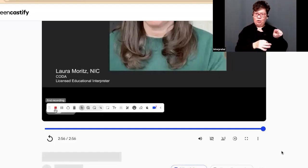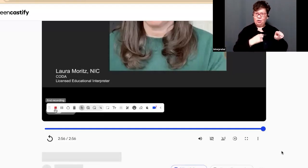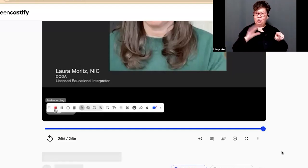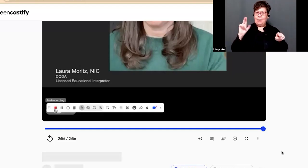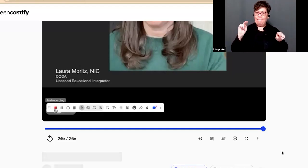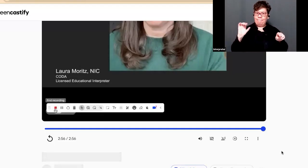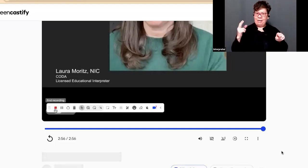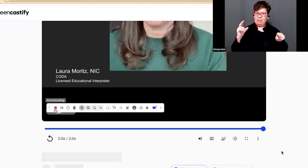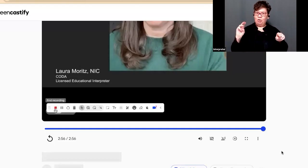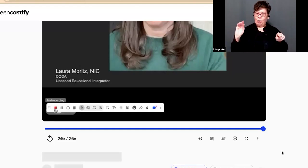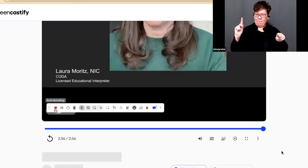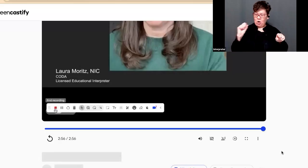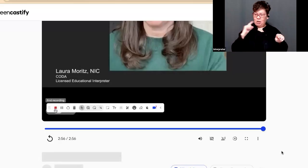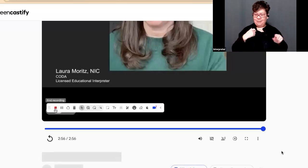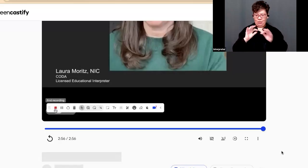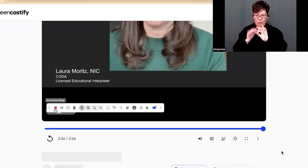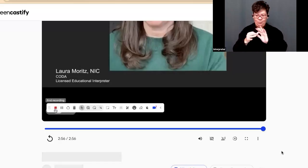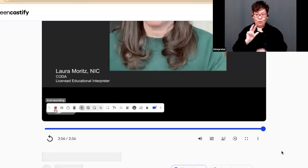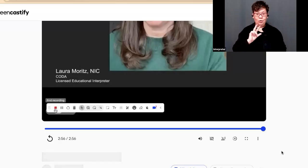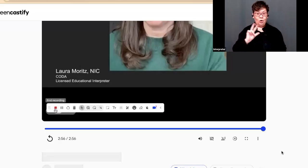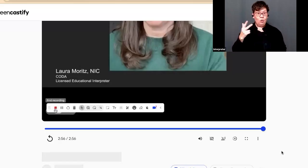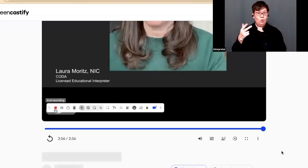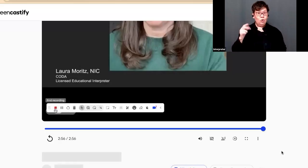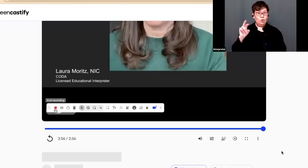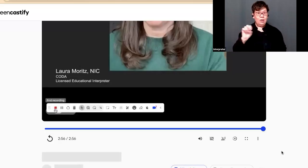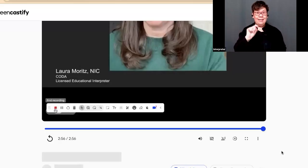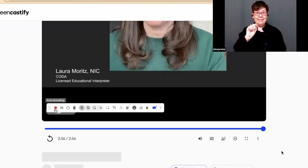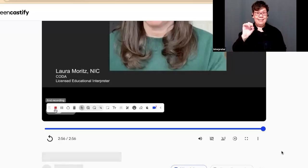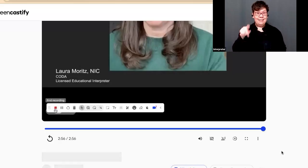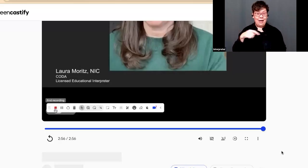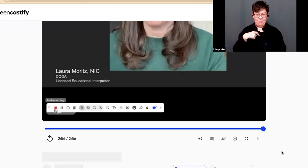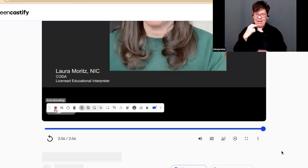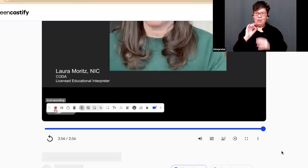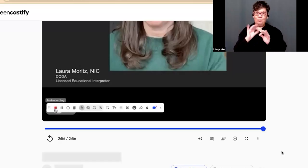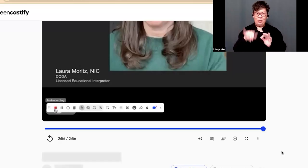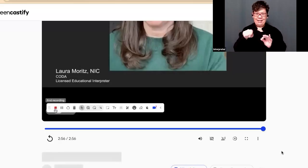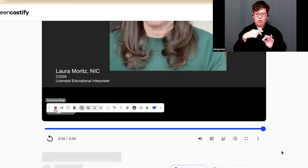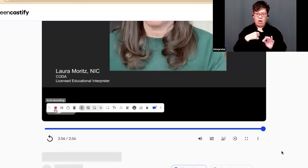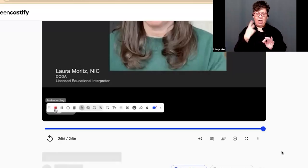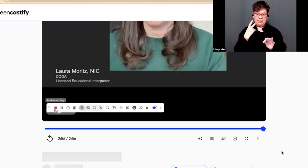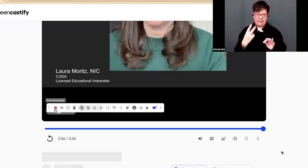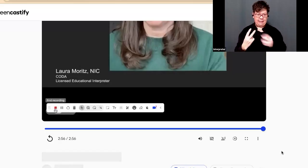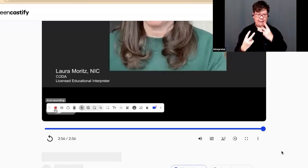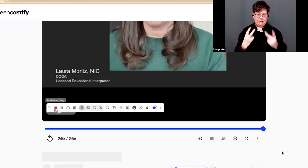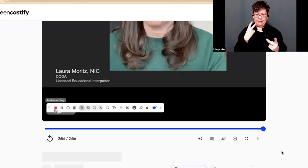I interpret third grade TCAP. I get to see what kids have to know in the classroom,